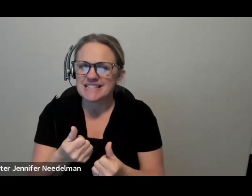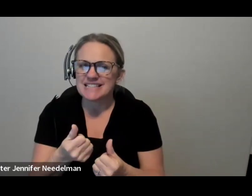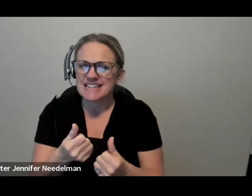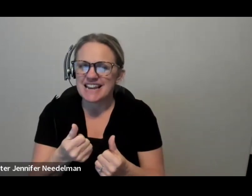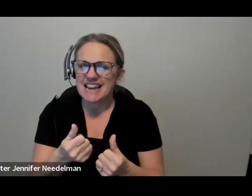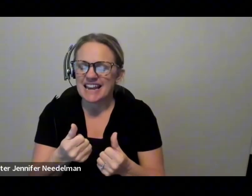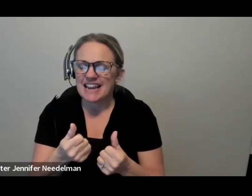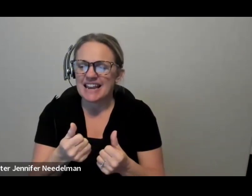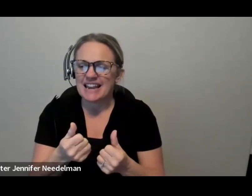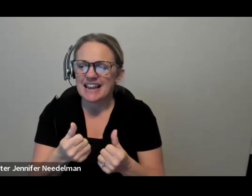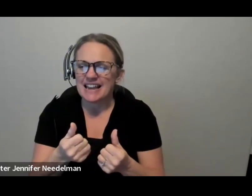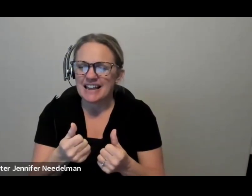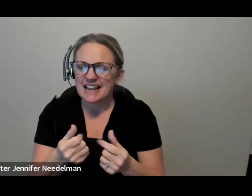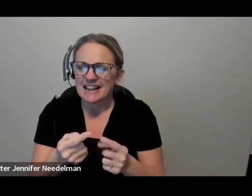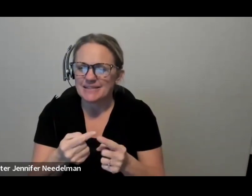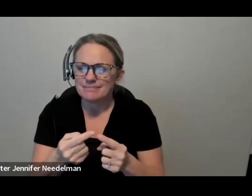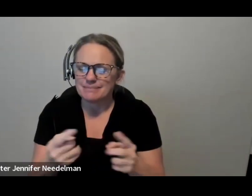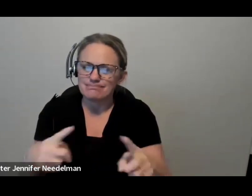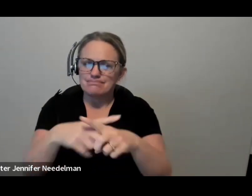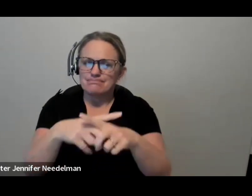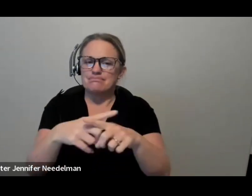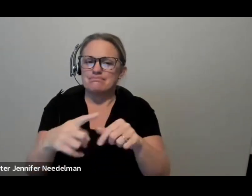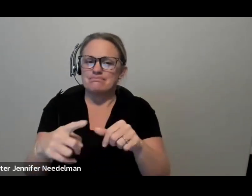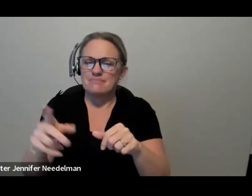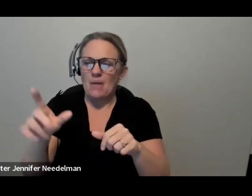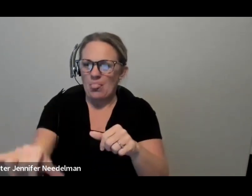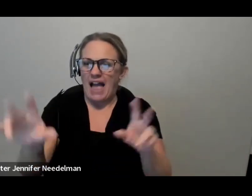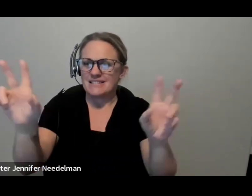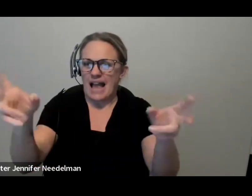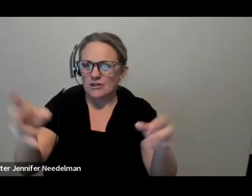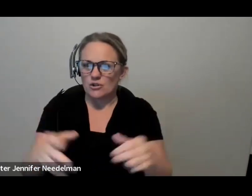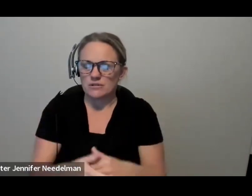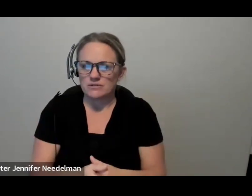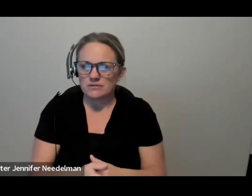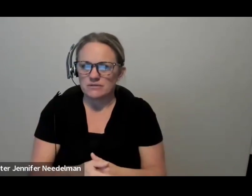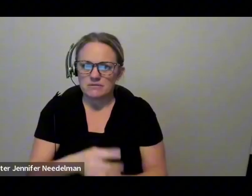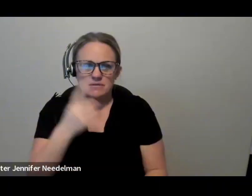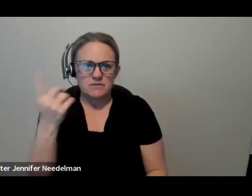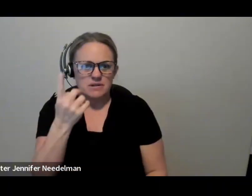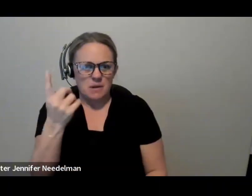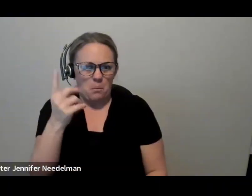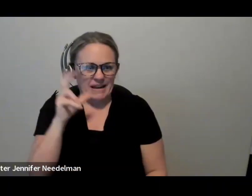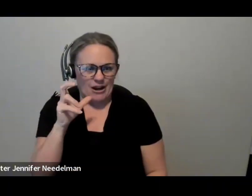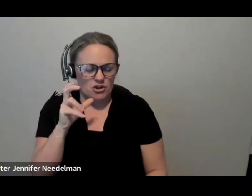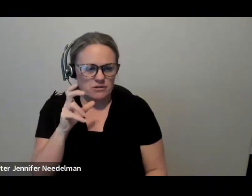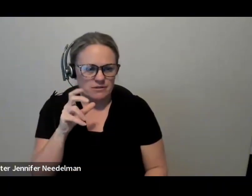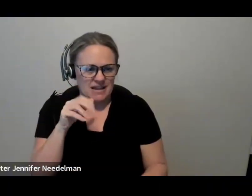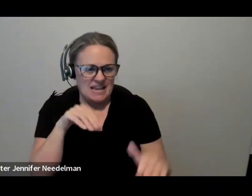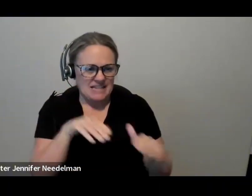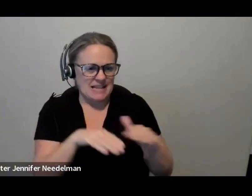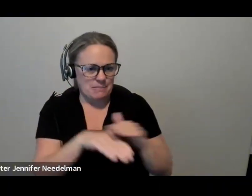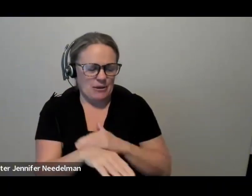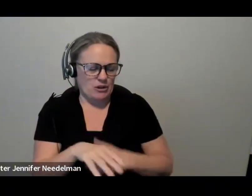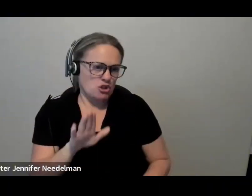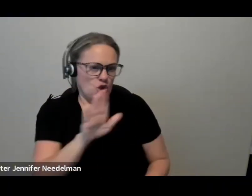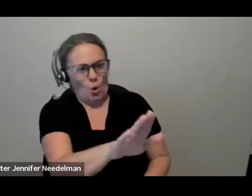because someone that hears for the first time accessibility is your job, everyone's job, might, you know, become overwhelmed.